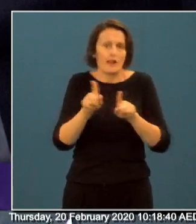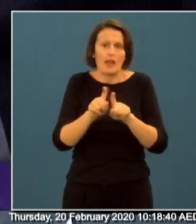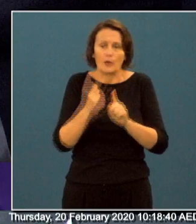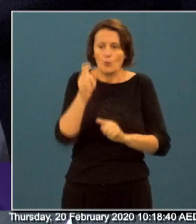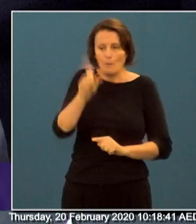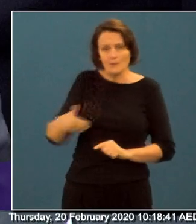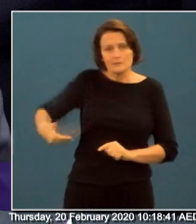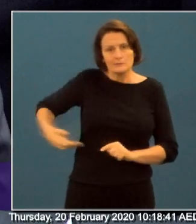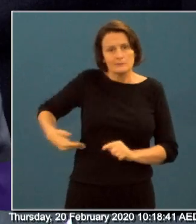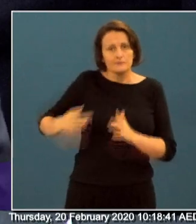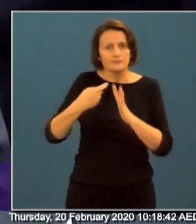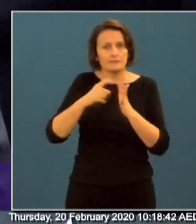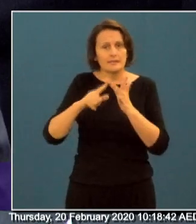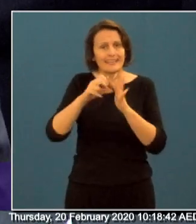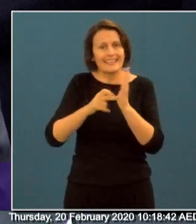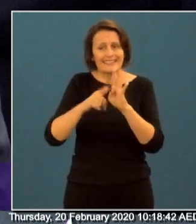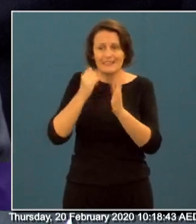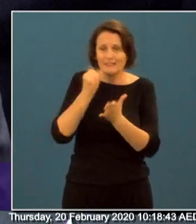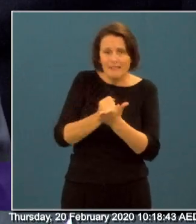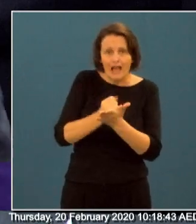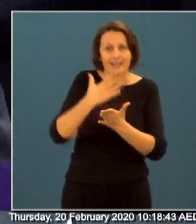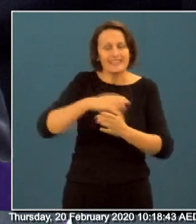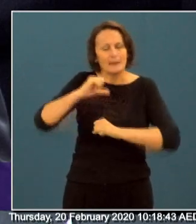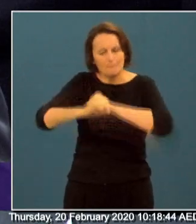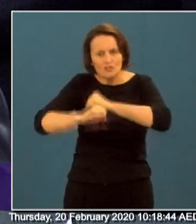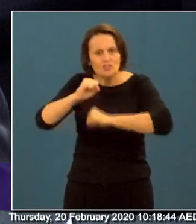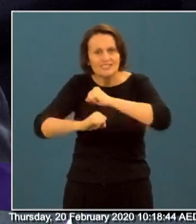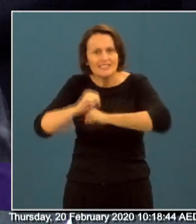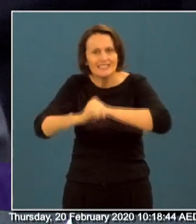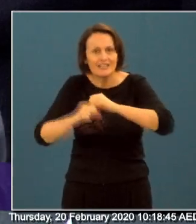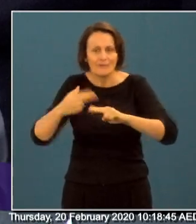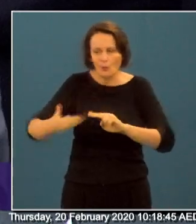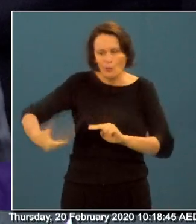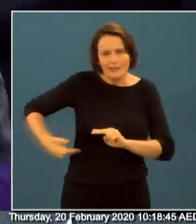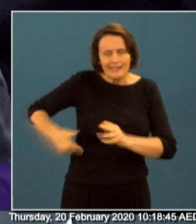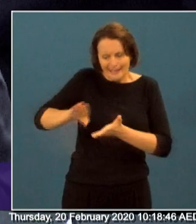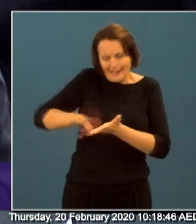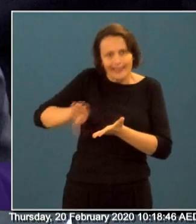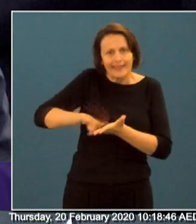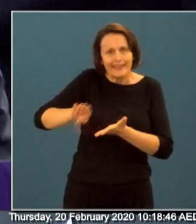that if the social circumstances of that individual are not taken into account,